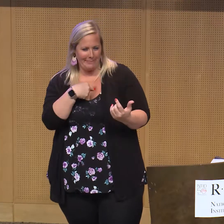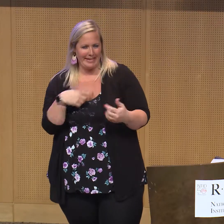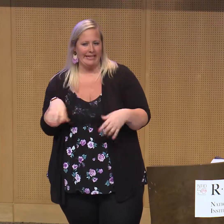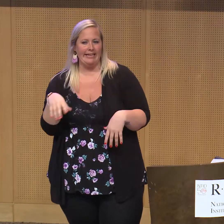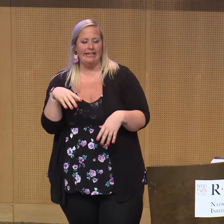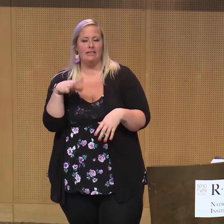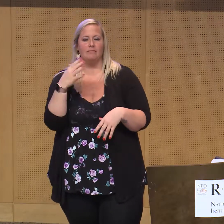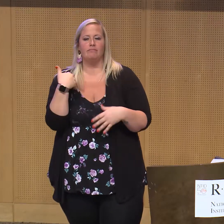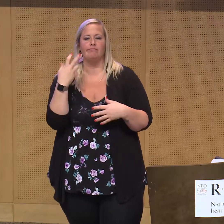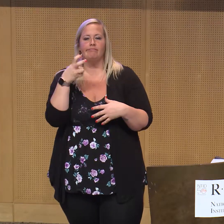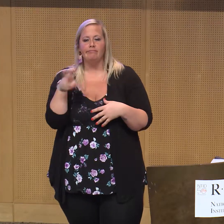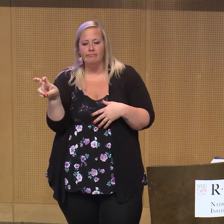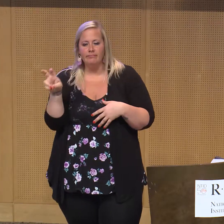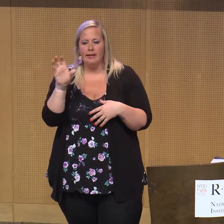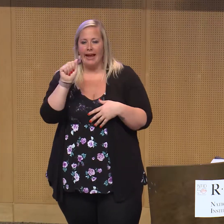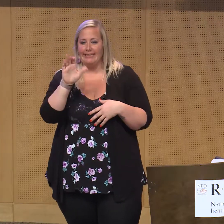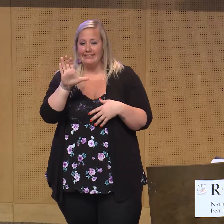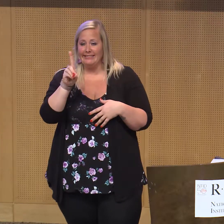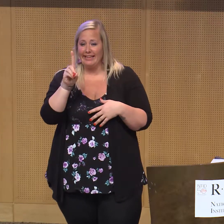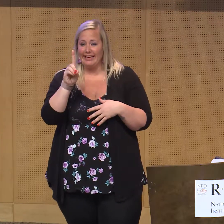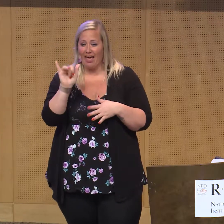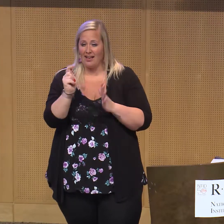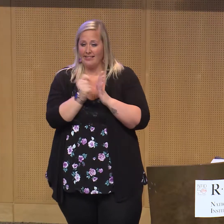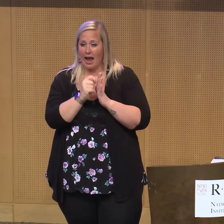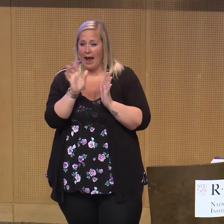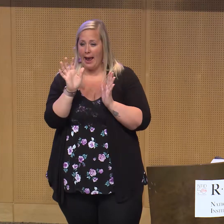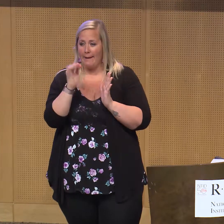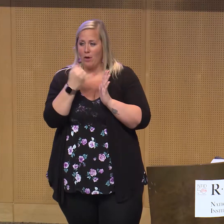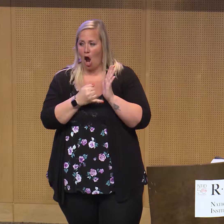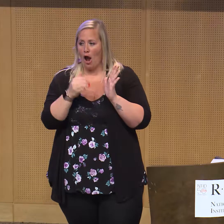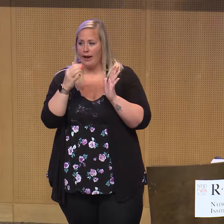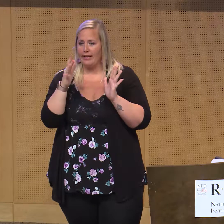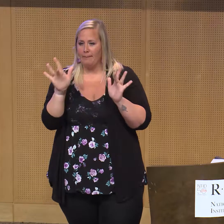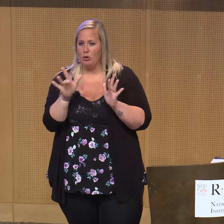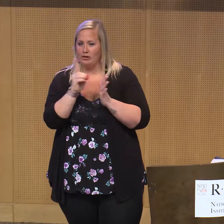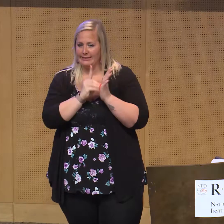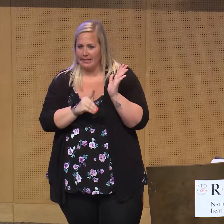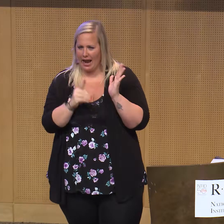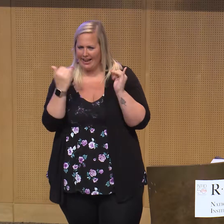but I realized that that wasn't the major for me. It wasn't a good fit at that time.